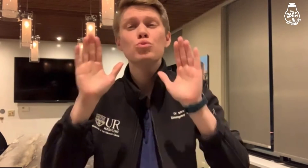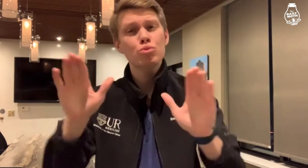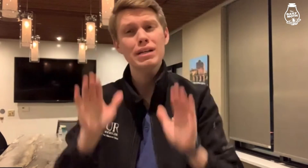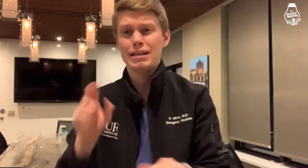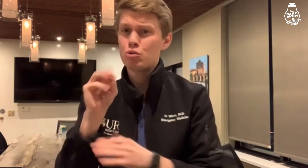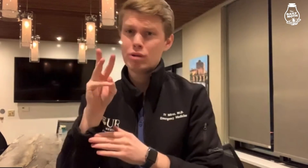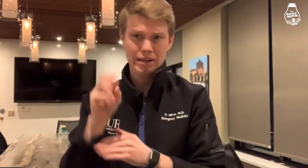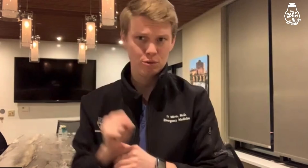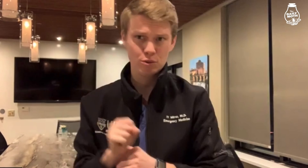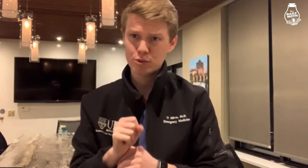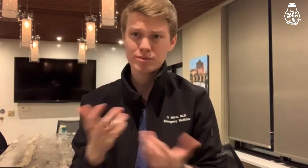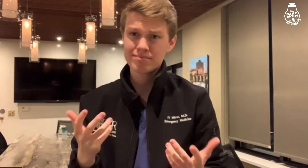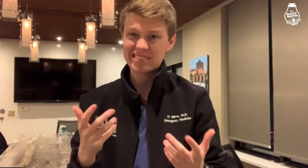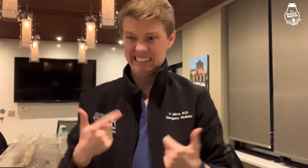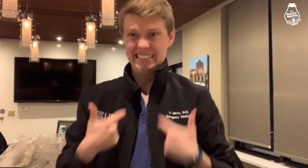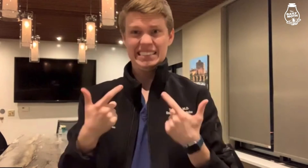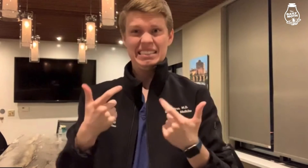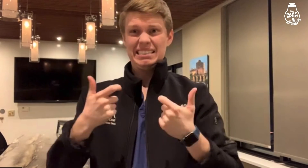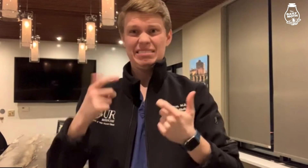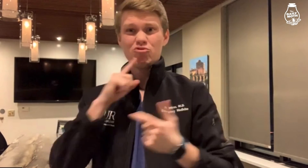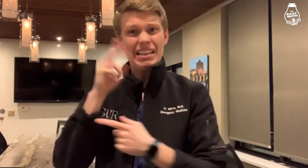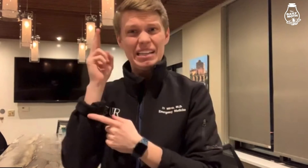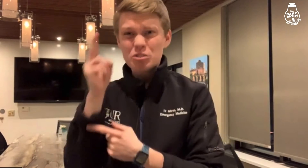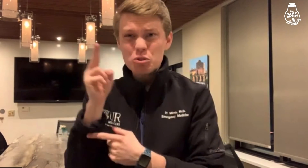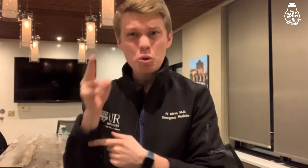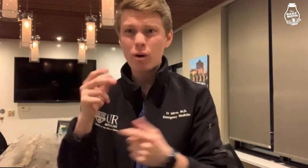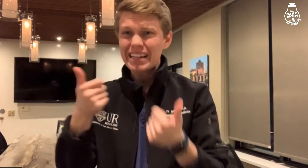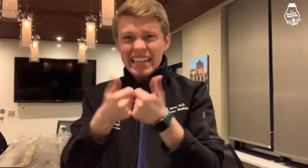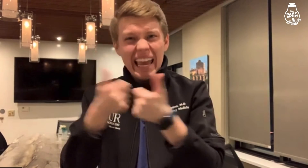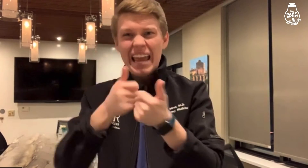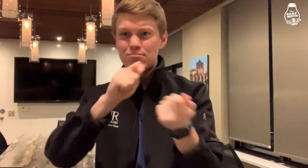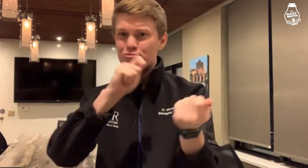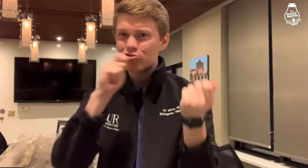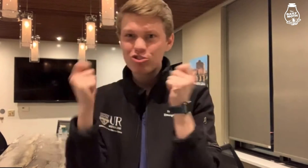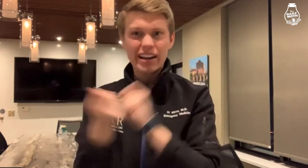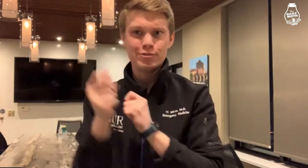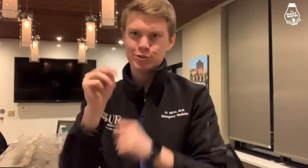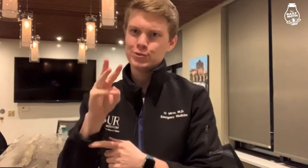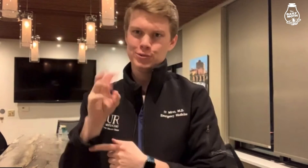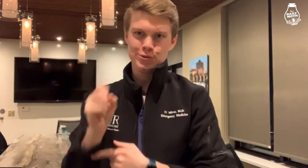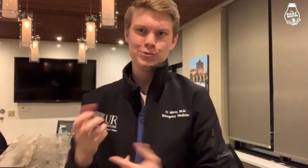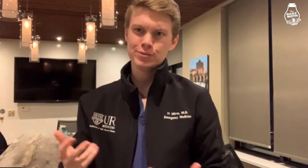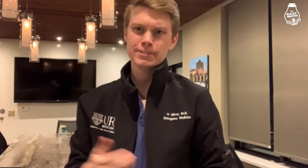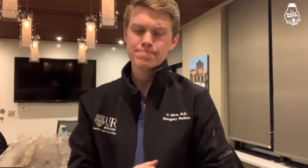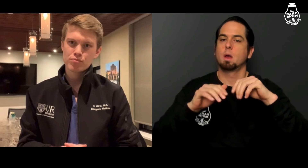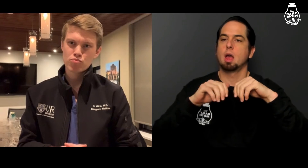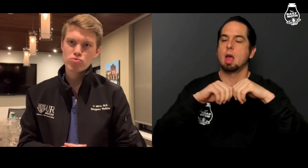It's really great news. It's really historic, game-changing news.